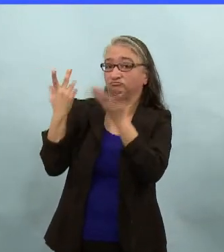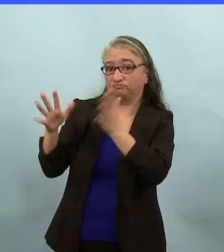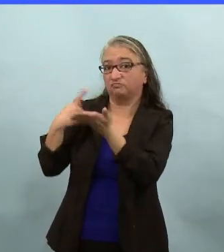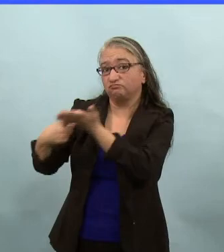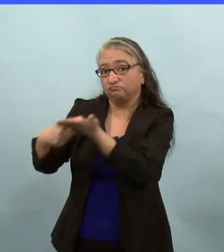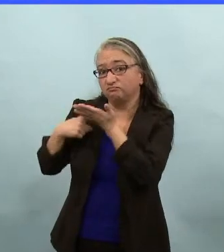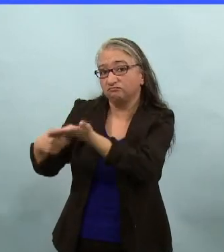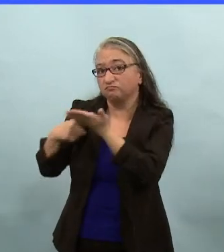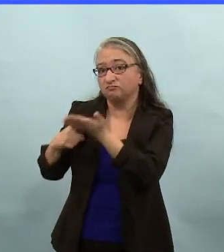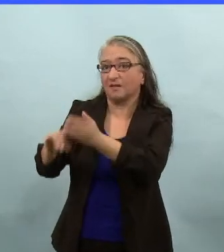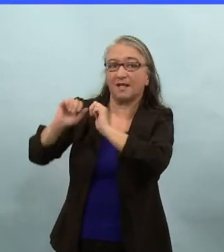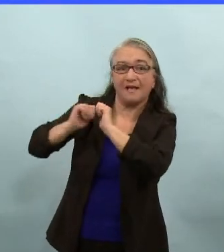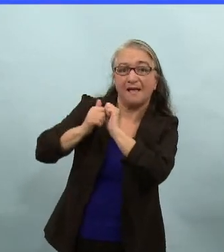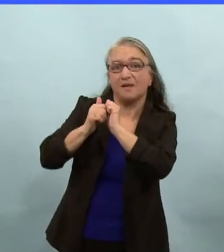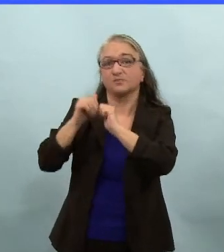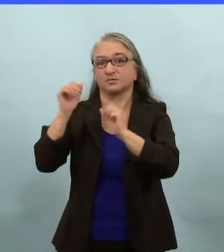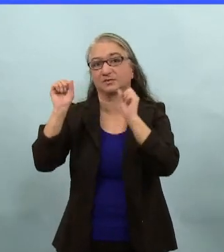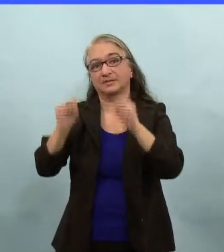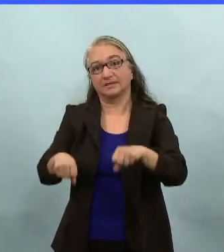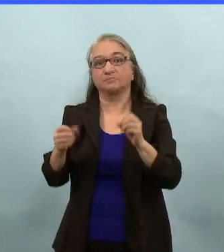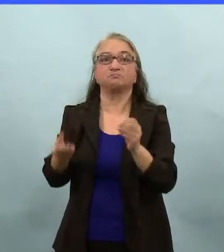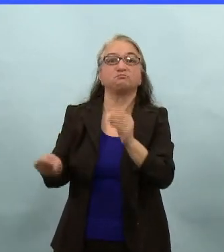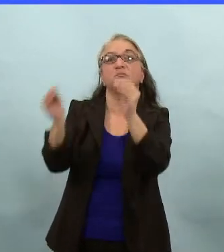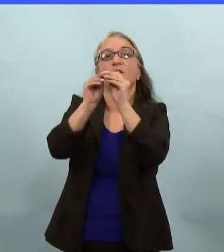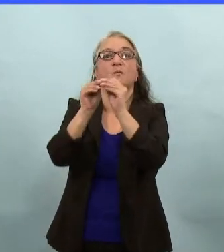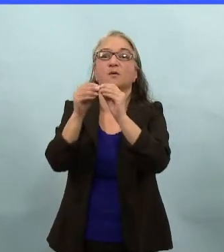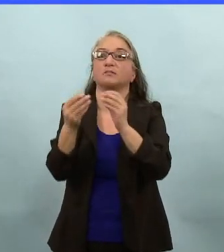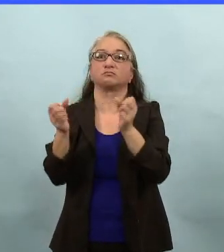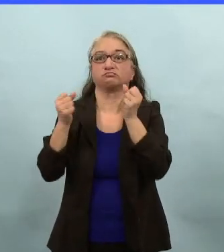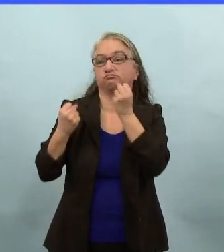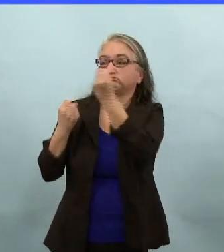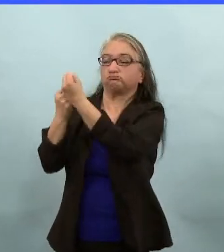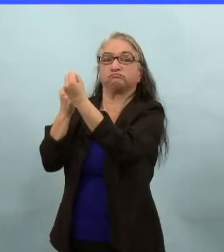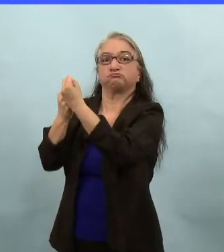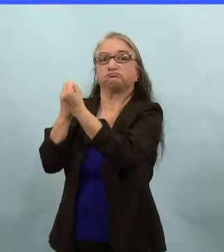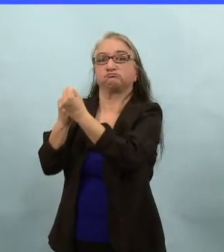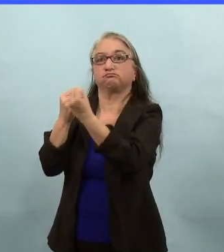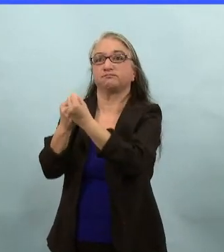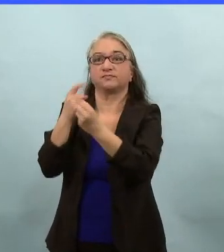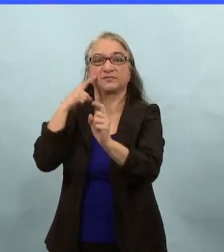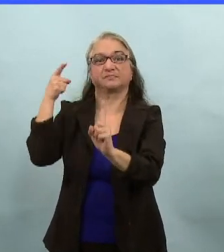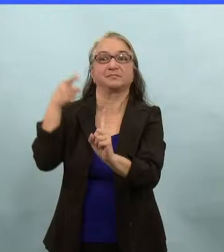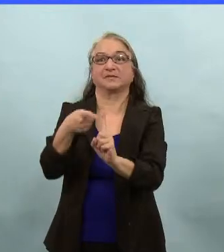the system such as what the premier mentioned around our internationally educated nurses so we